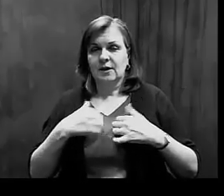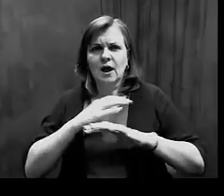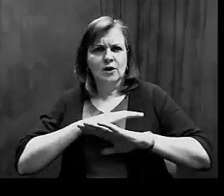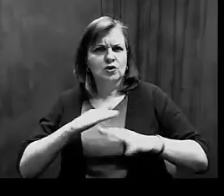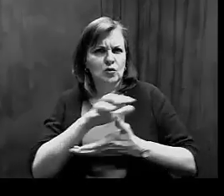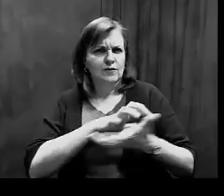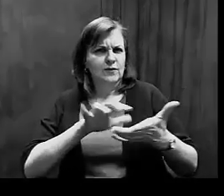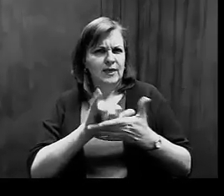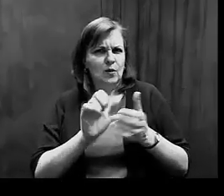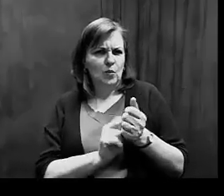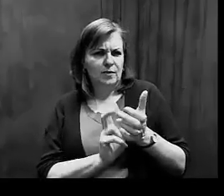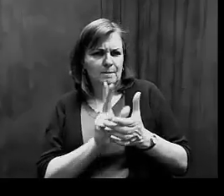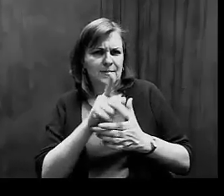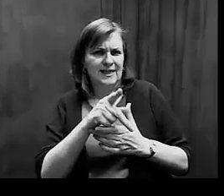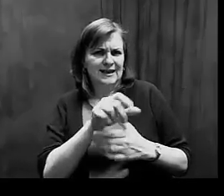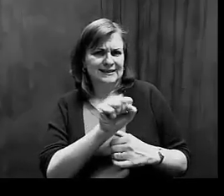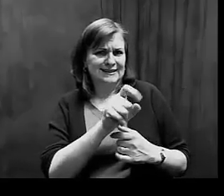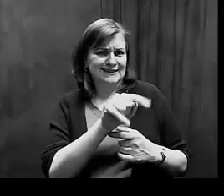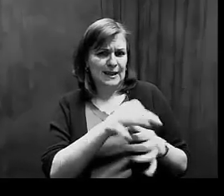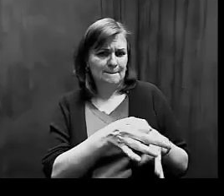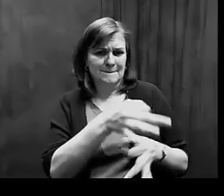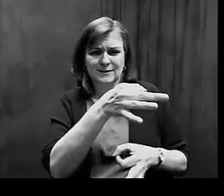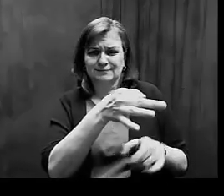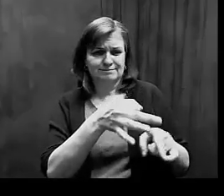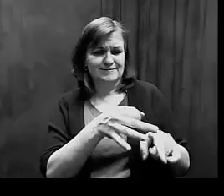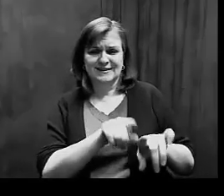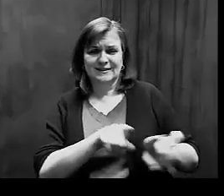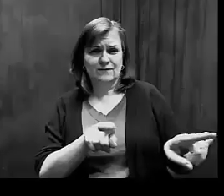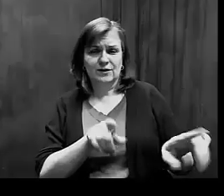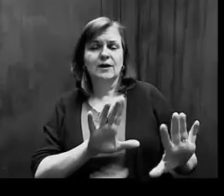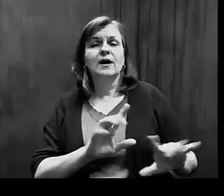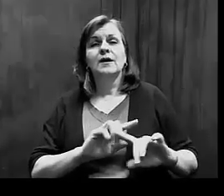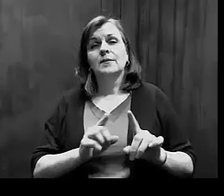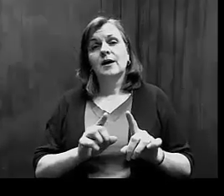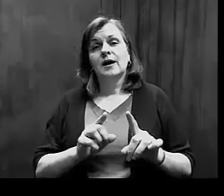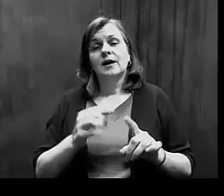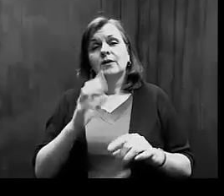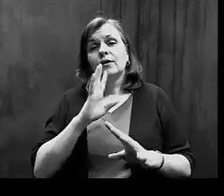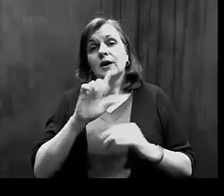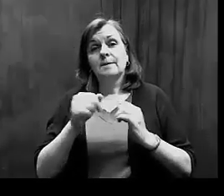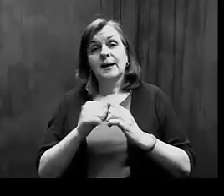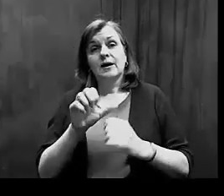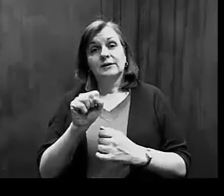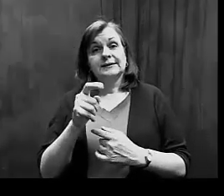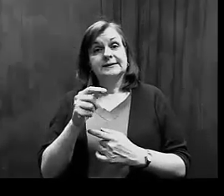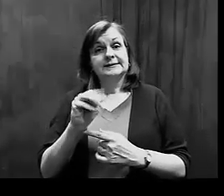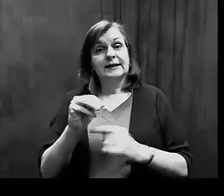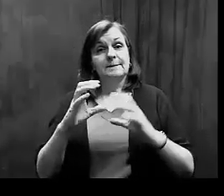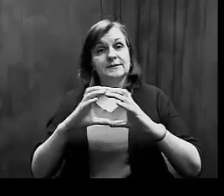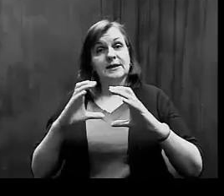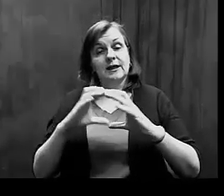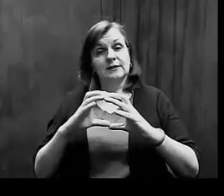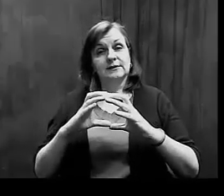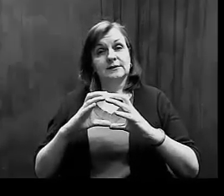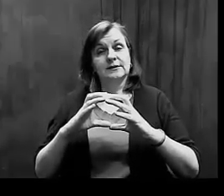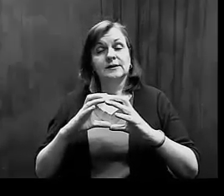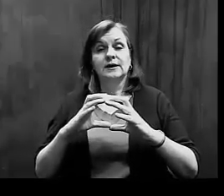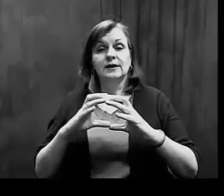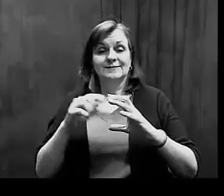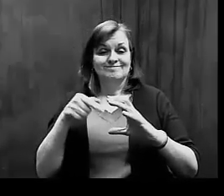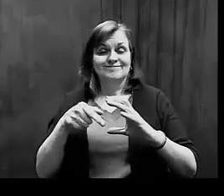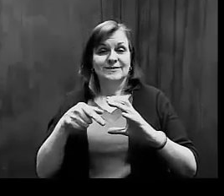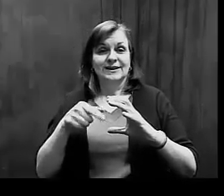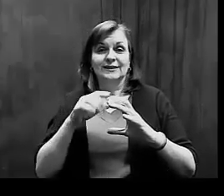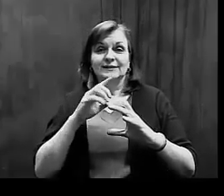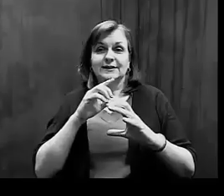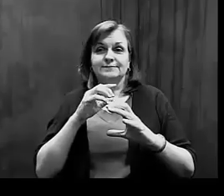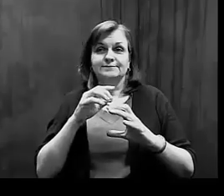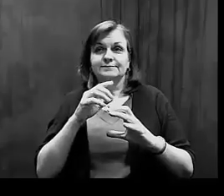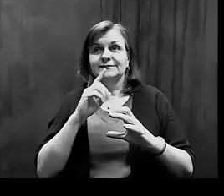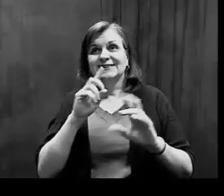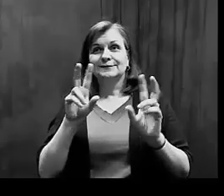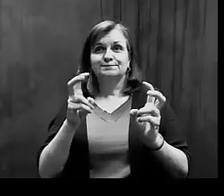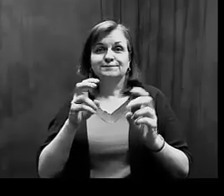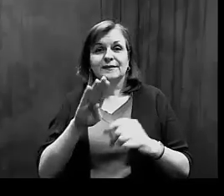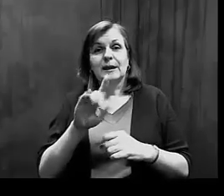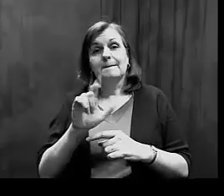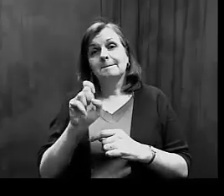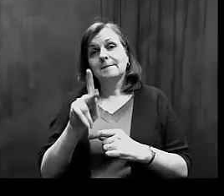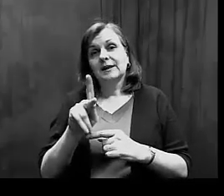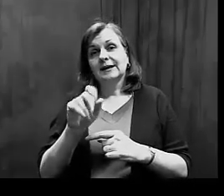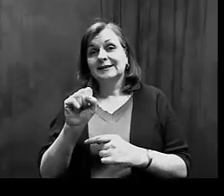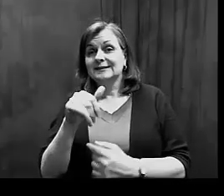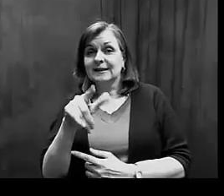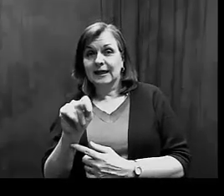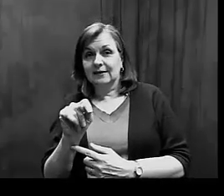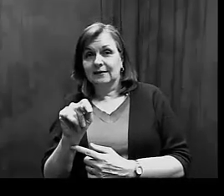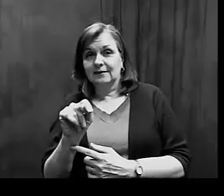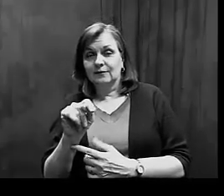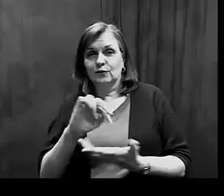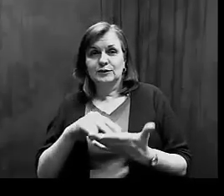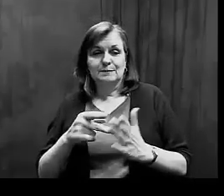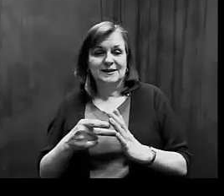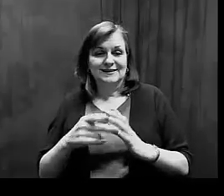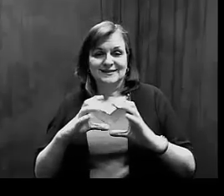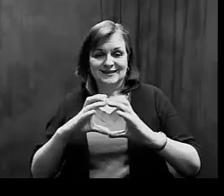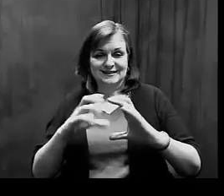don't confuse these with plants that we've talked alot about but we need to look at stem cells as far as essentially a blank slate